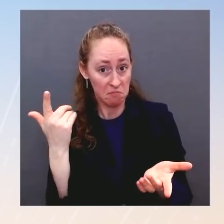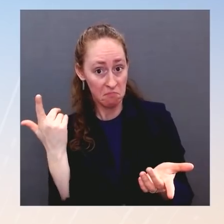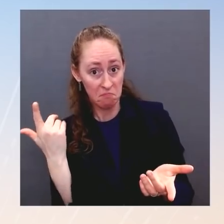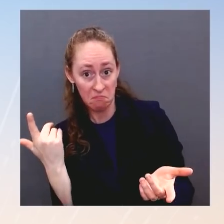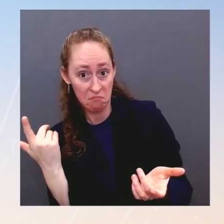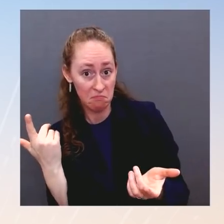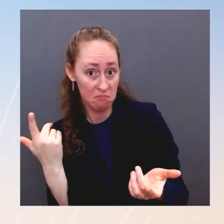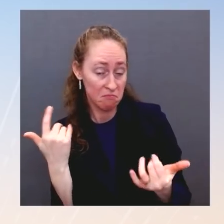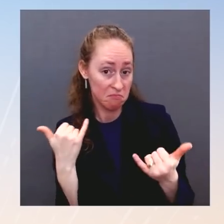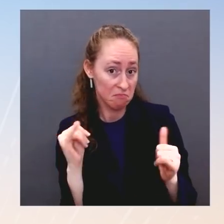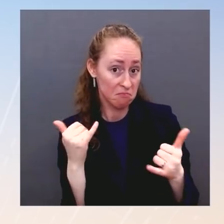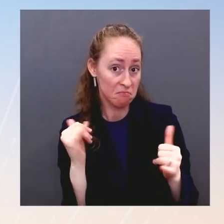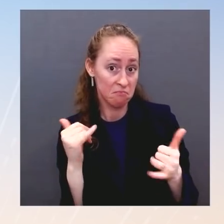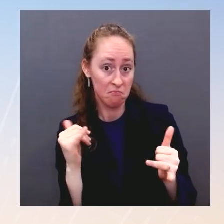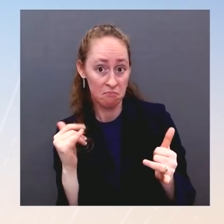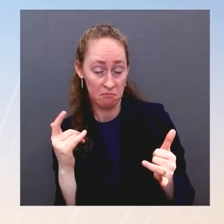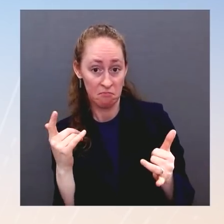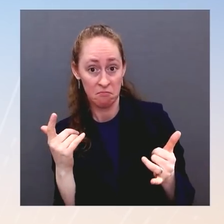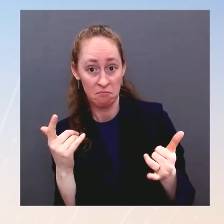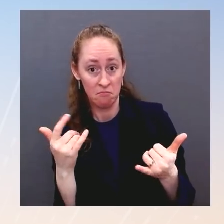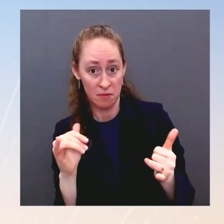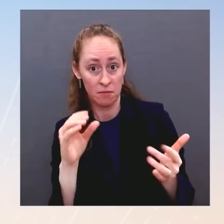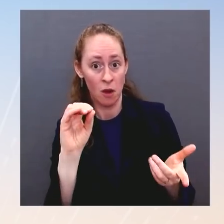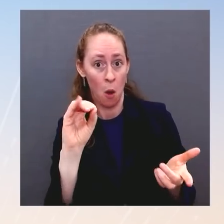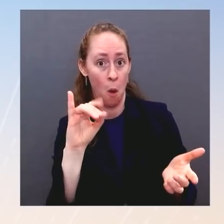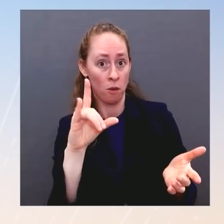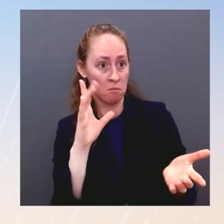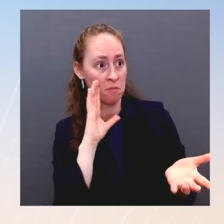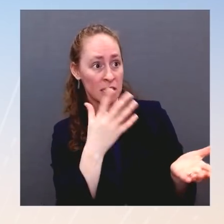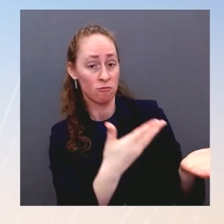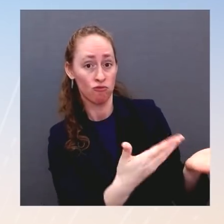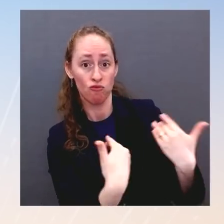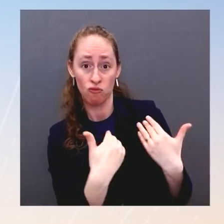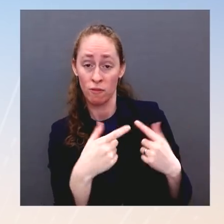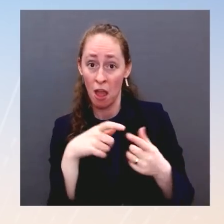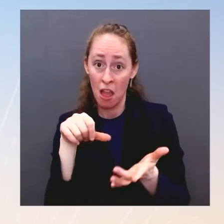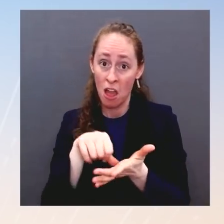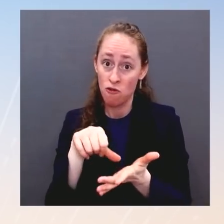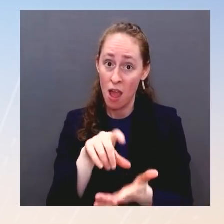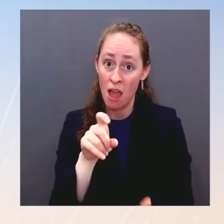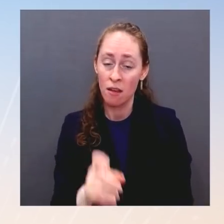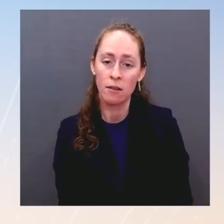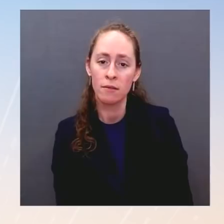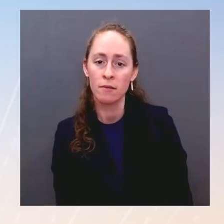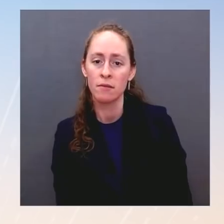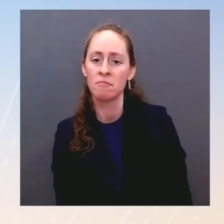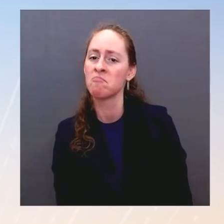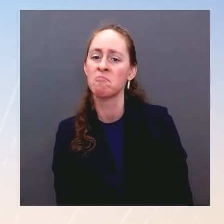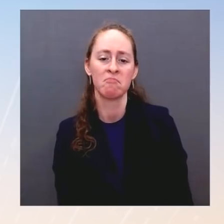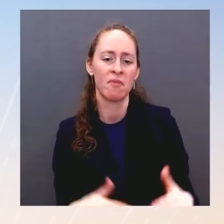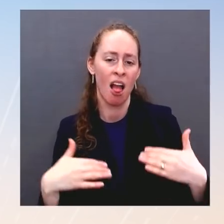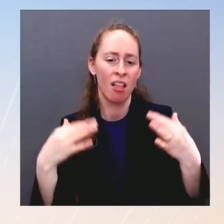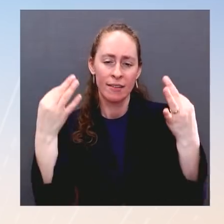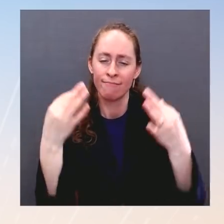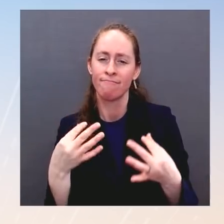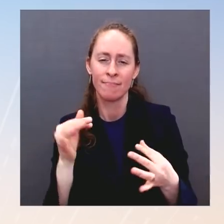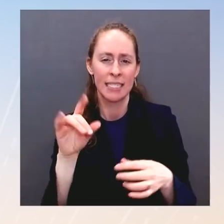of a final deal on the nuclear deal. So, we will talk about that if we get to that point. Go ahead. >> The Press: Thanks, Jen. You talked a couple times about the U.S.